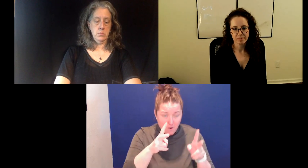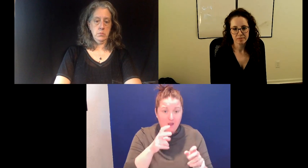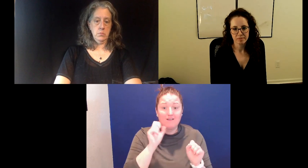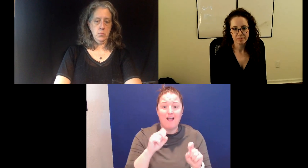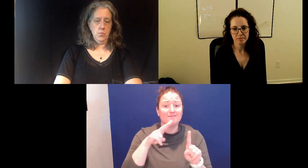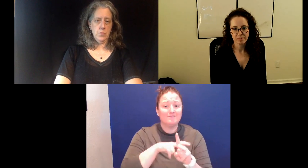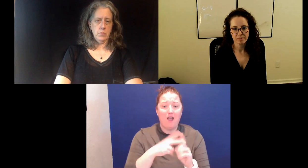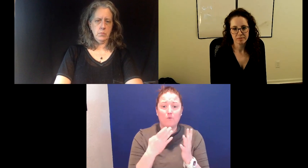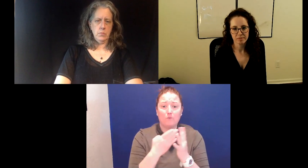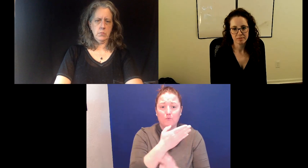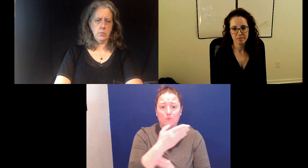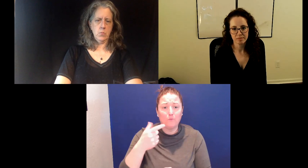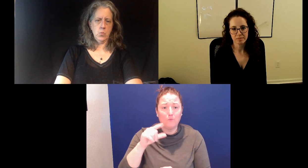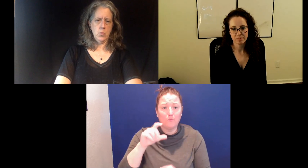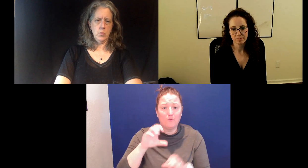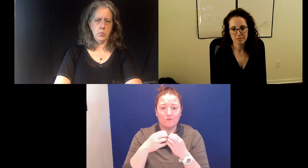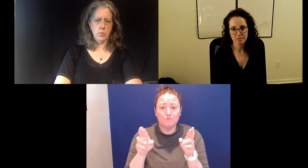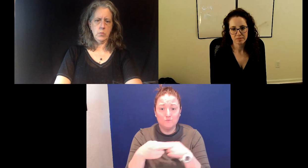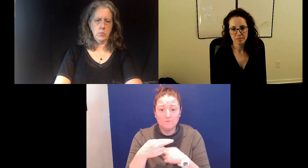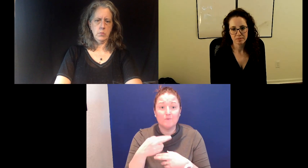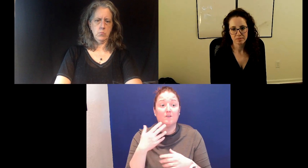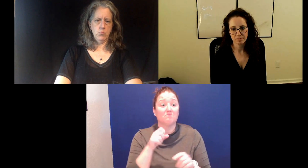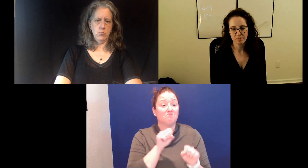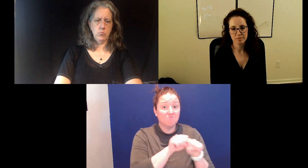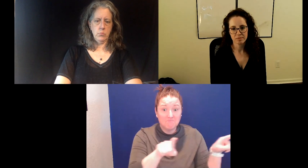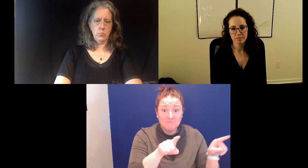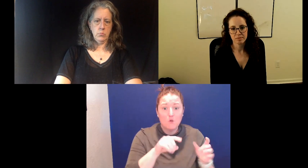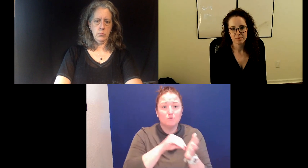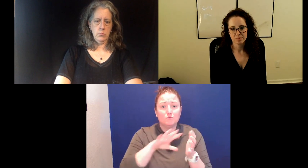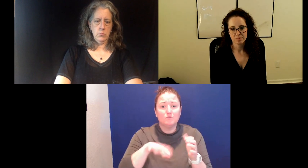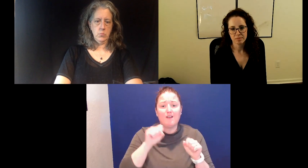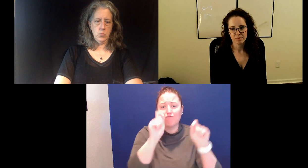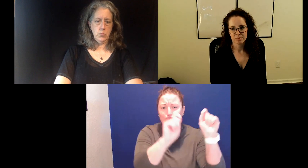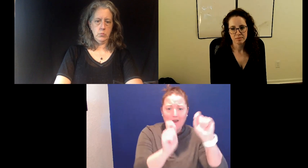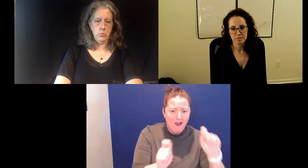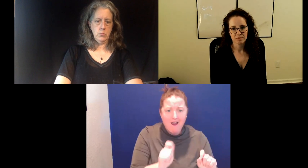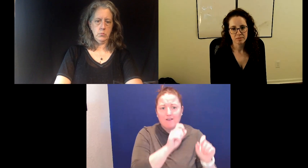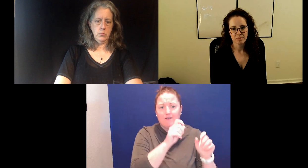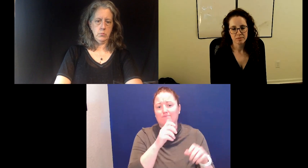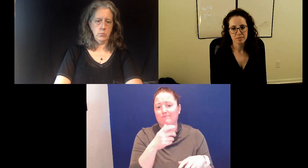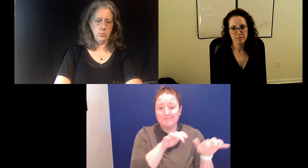pdf file and then you can attach it through google classroom and the students will get that they can